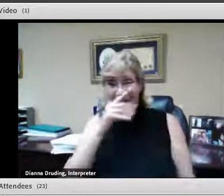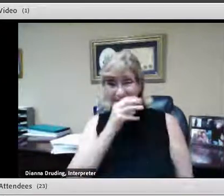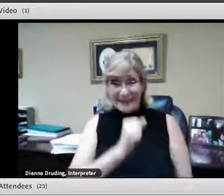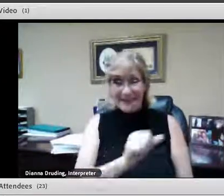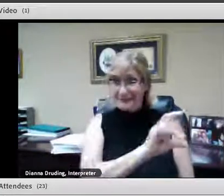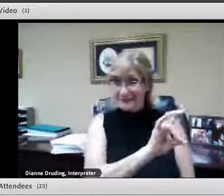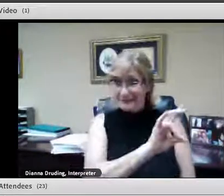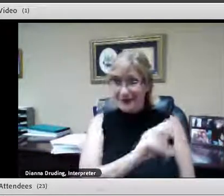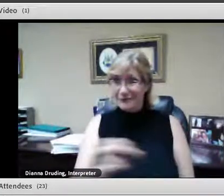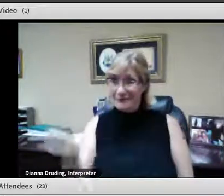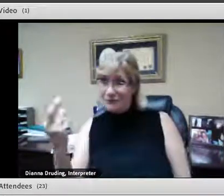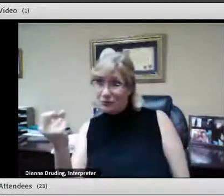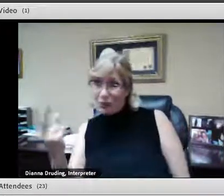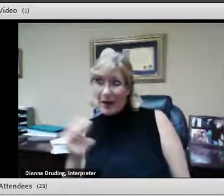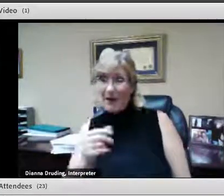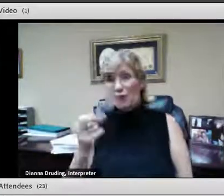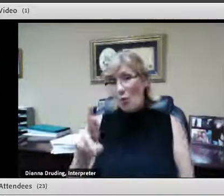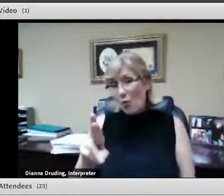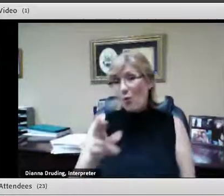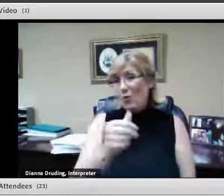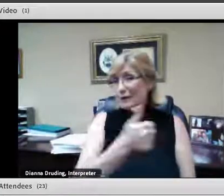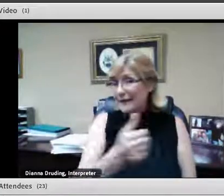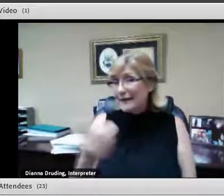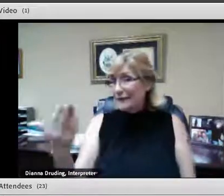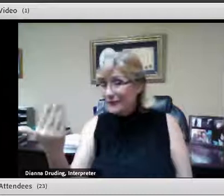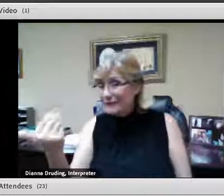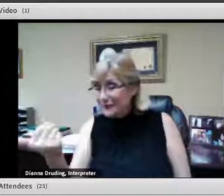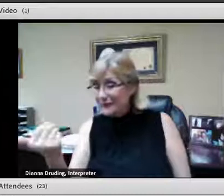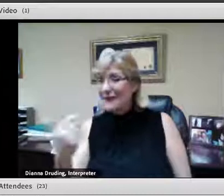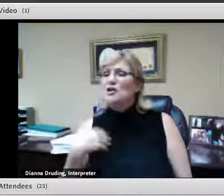or kids from 10 to 15 in our program. So, we want our lessons to be scalable.